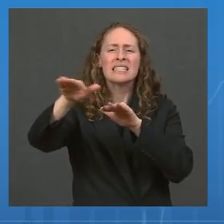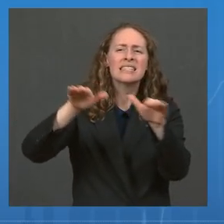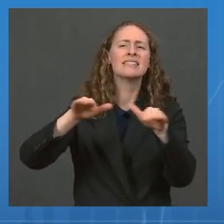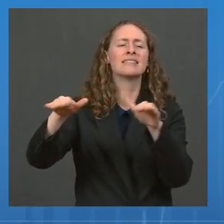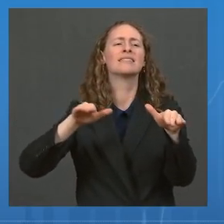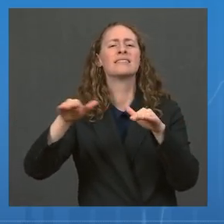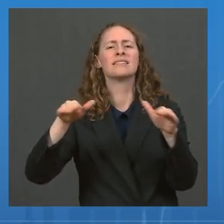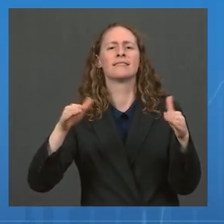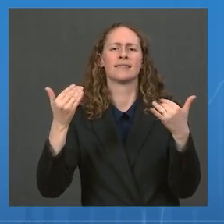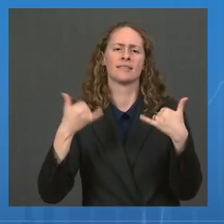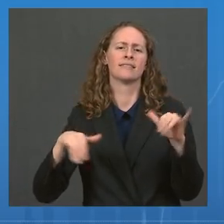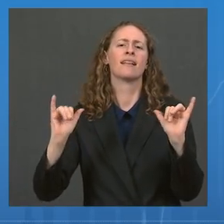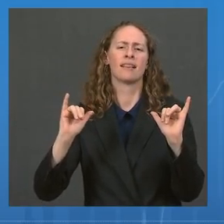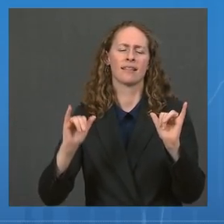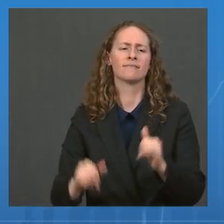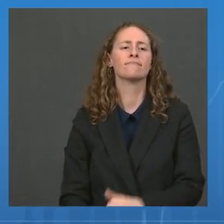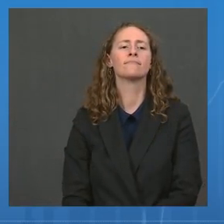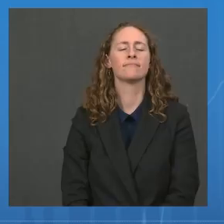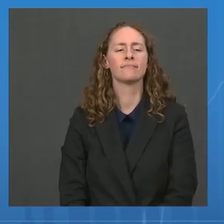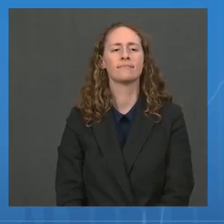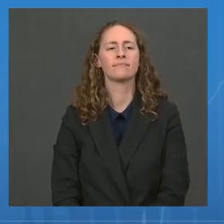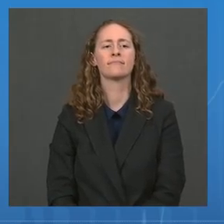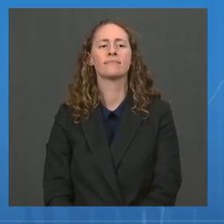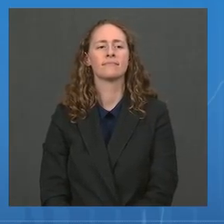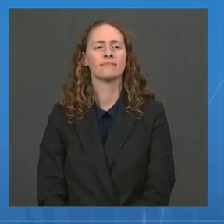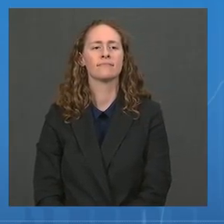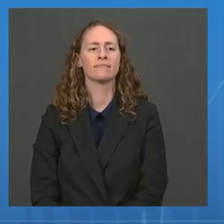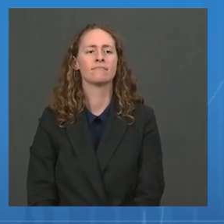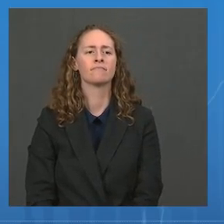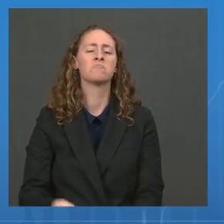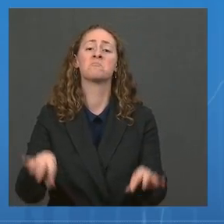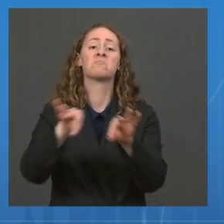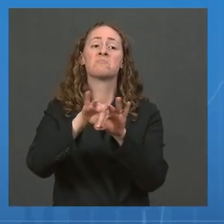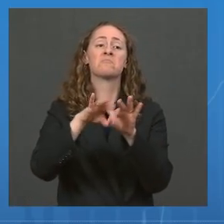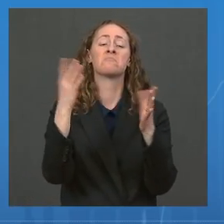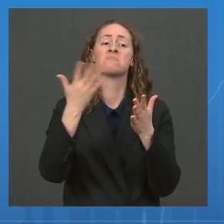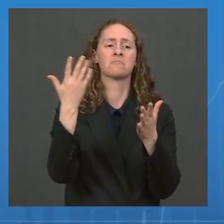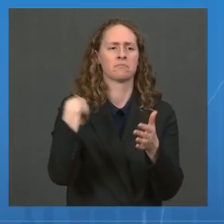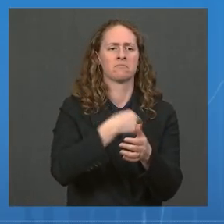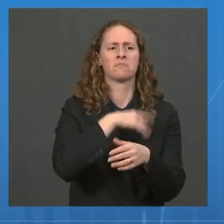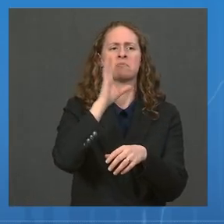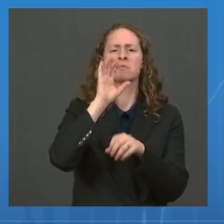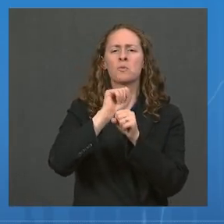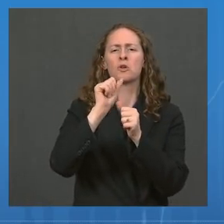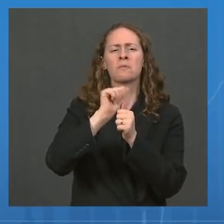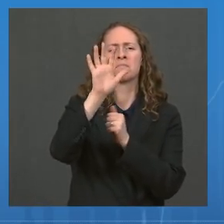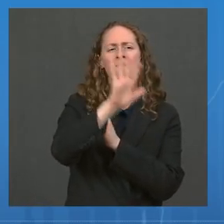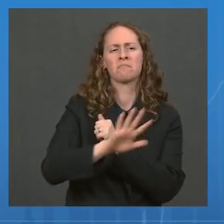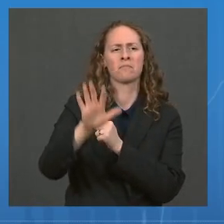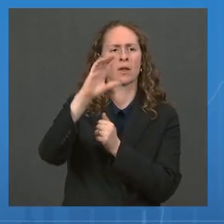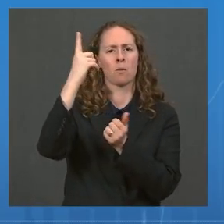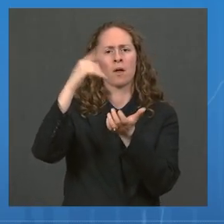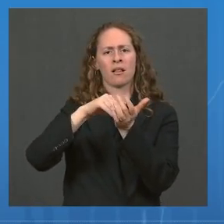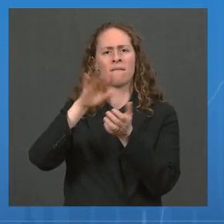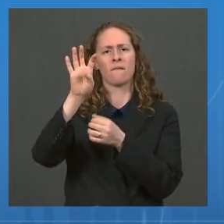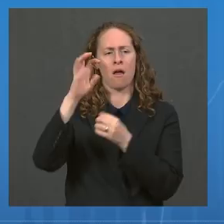Importantly, we've also been working with roughly 1,400 community health centers so they are ready to get boosters